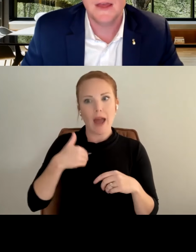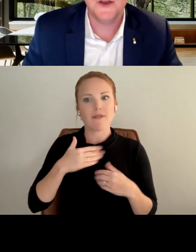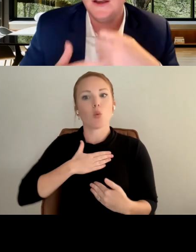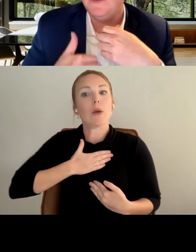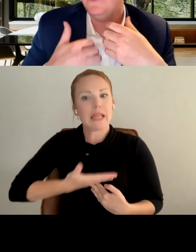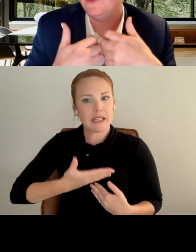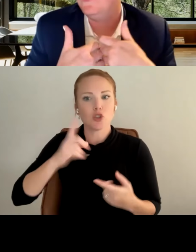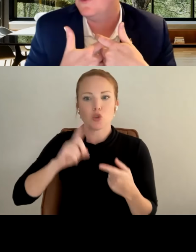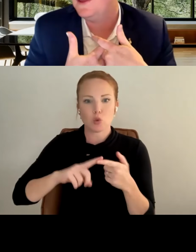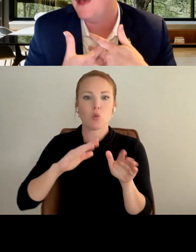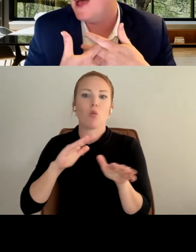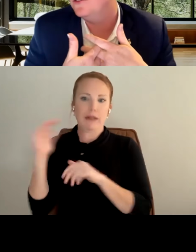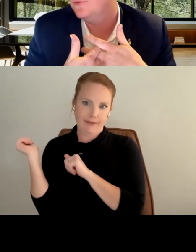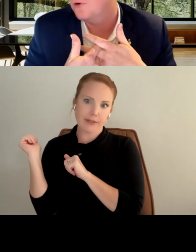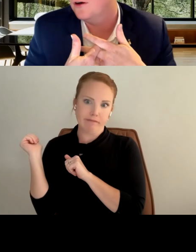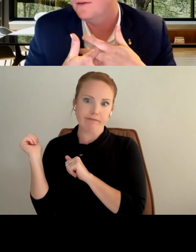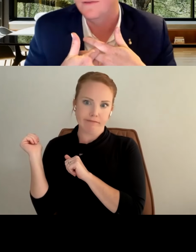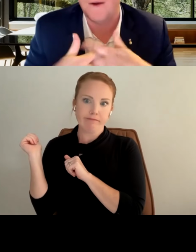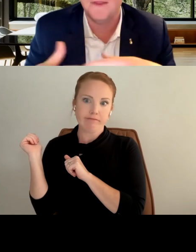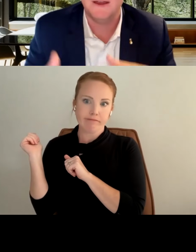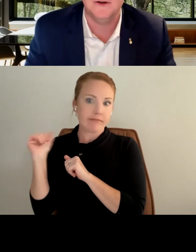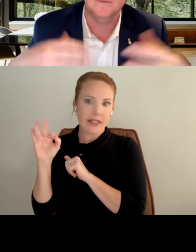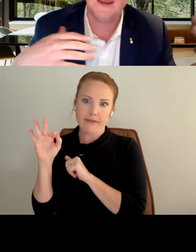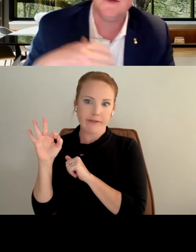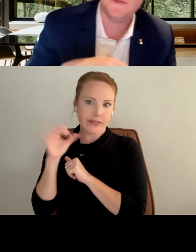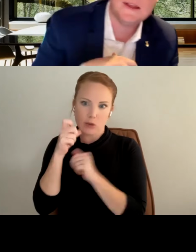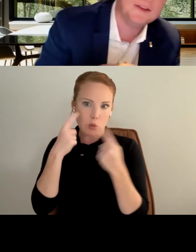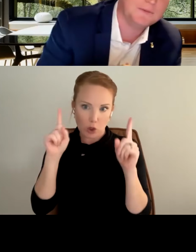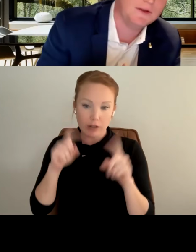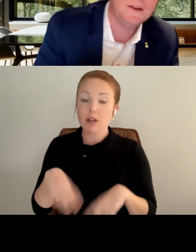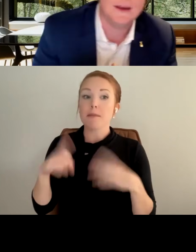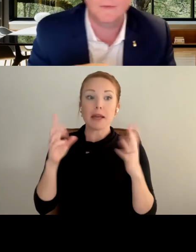None of these things that we have asked for from the vendor: meeting with the accessibility team,